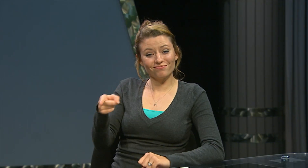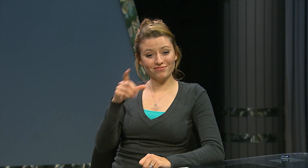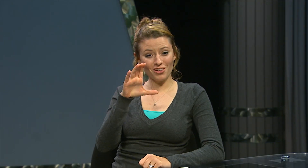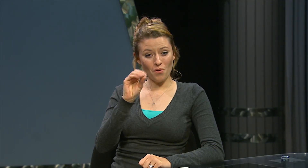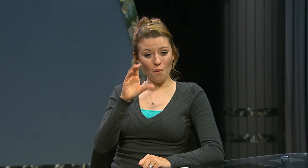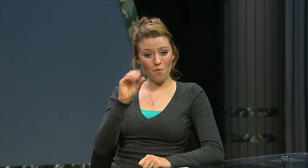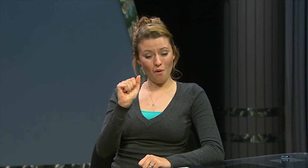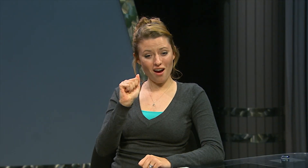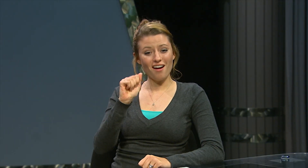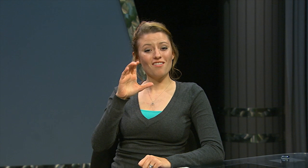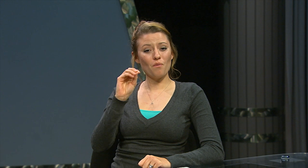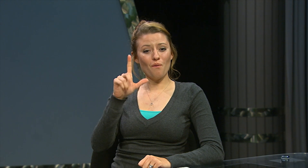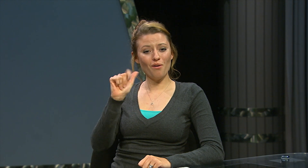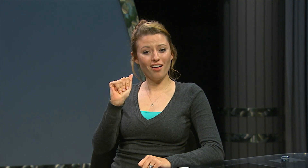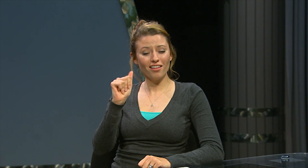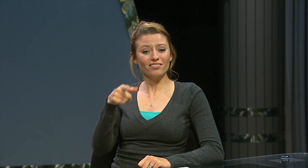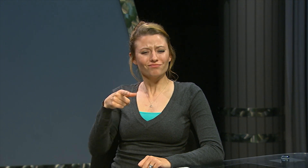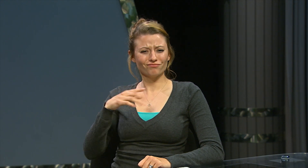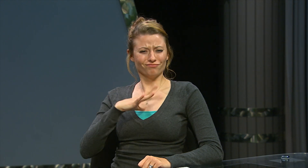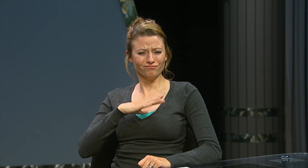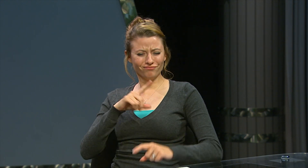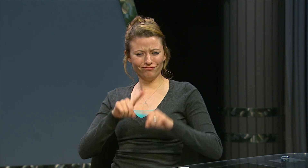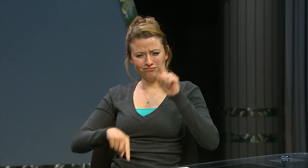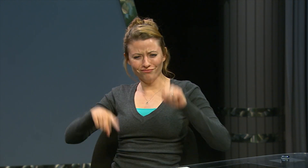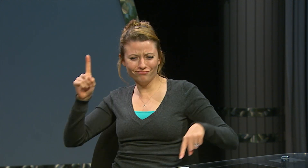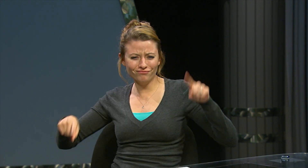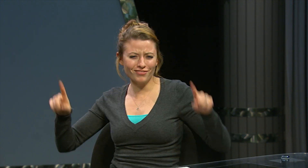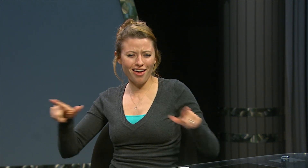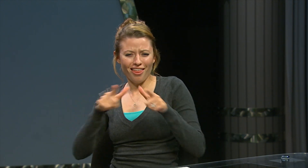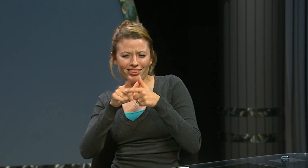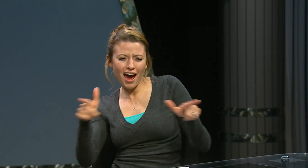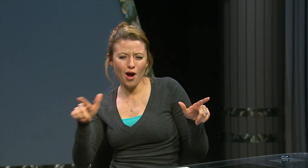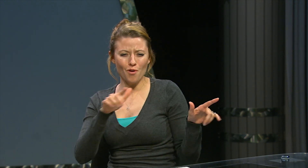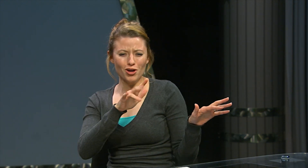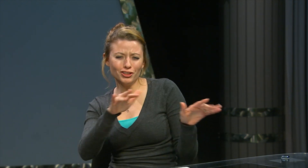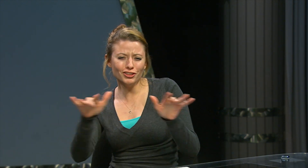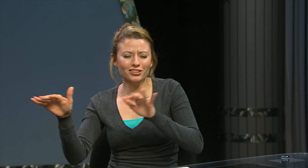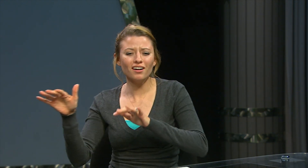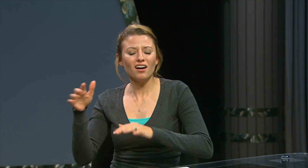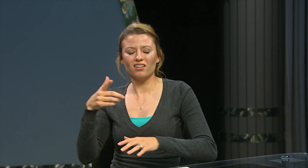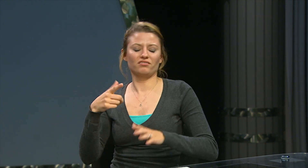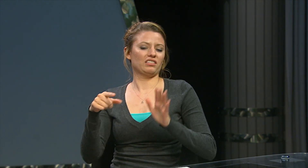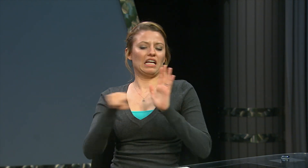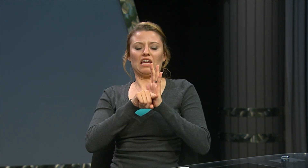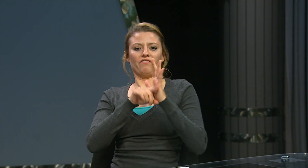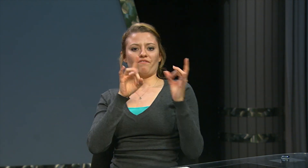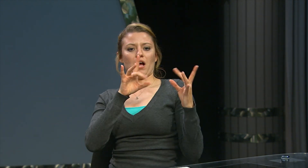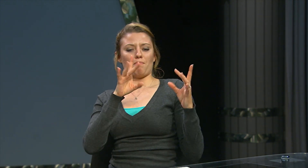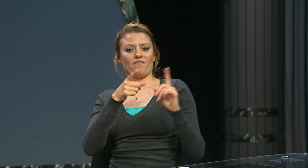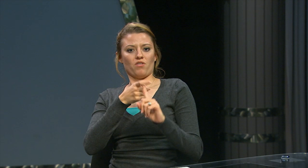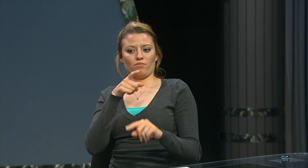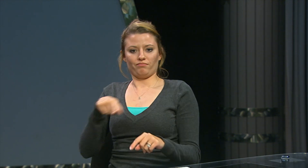DURING THE SUPER BOWL A COCA-COLA COMMERCIAL ENDED UP GETTING QUITE A BIT OF NEGATIVE FEEDBACK.